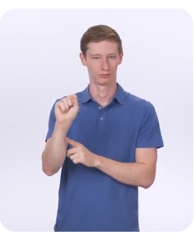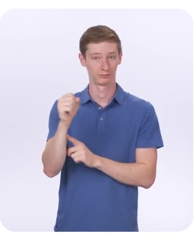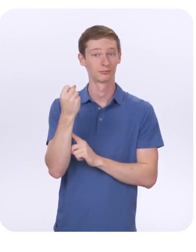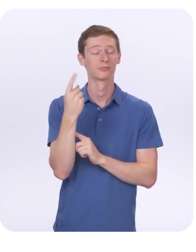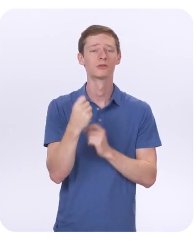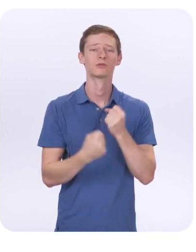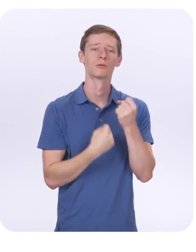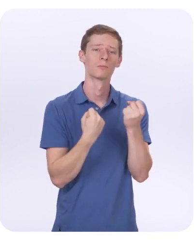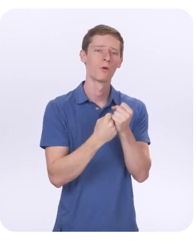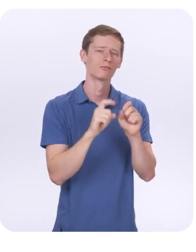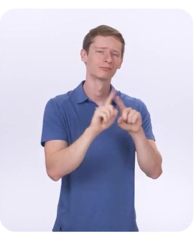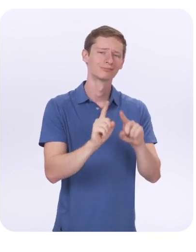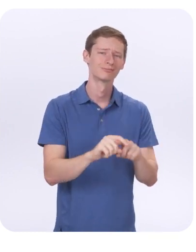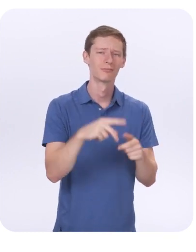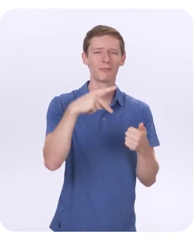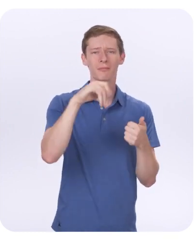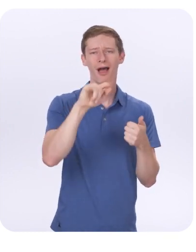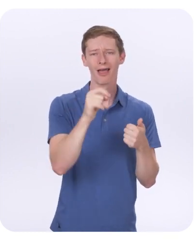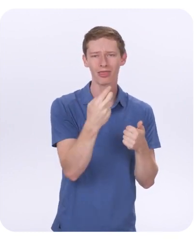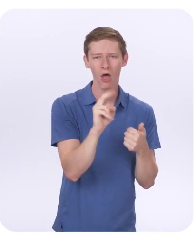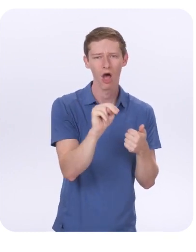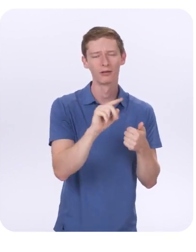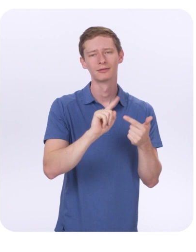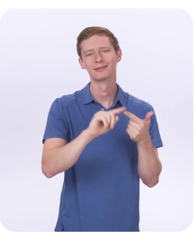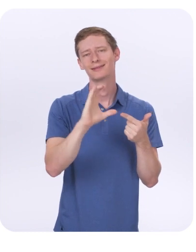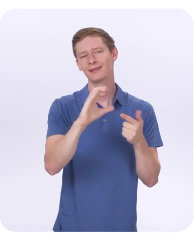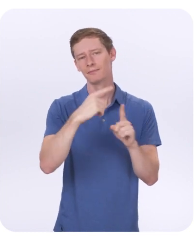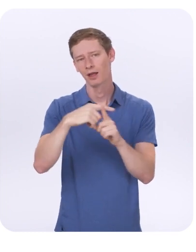It has a lot of general knowledge about programing